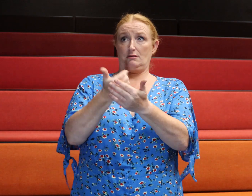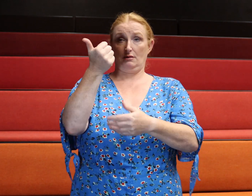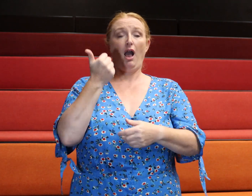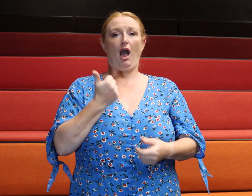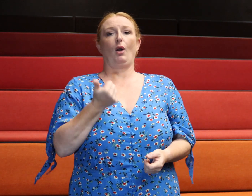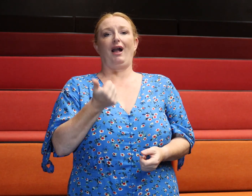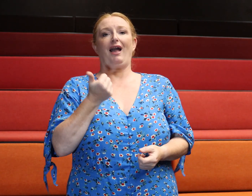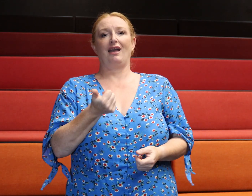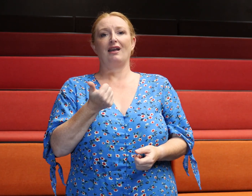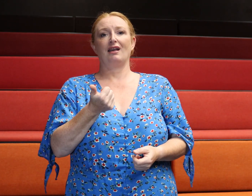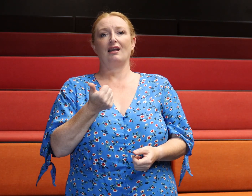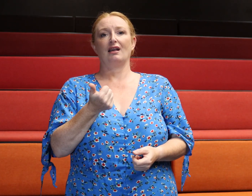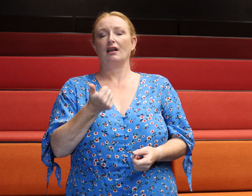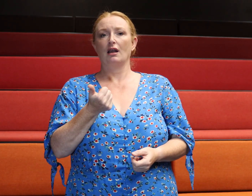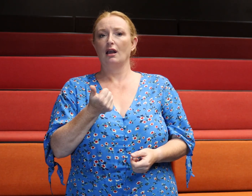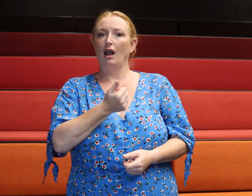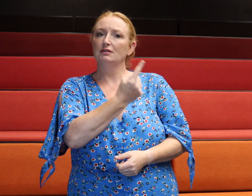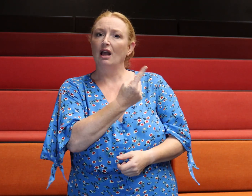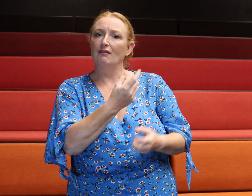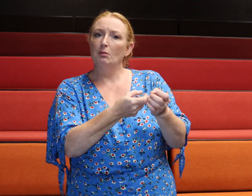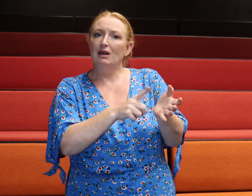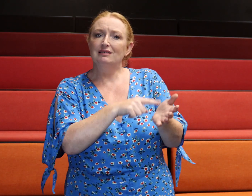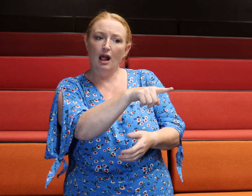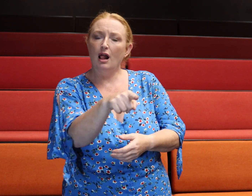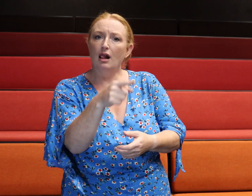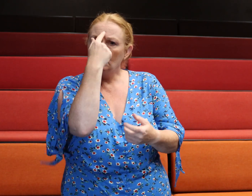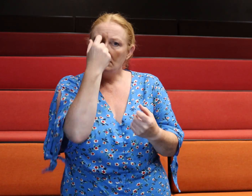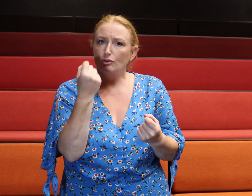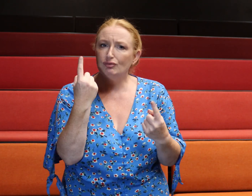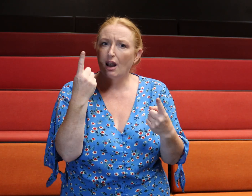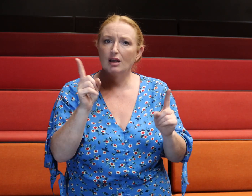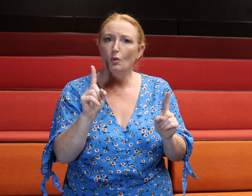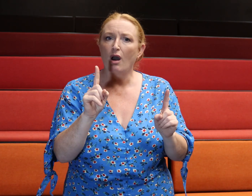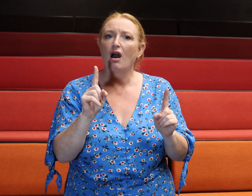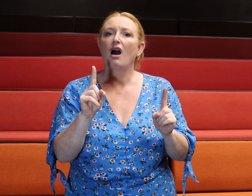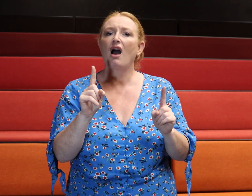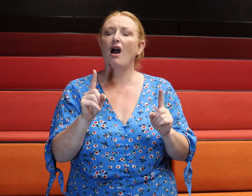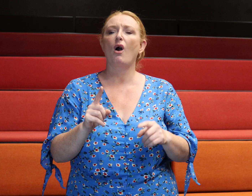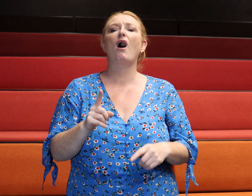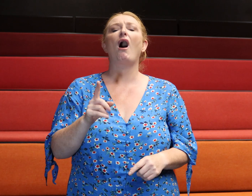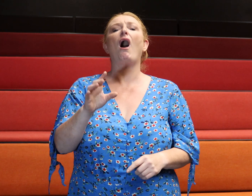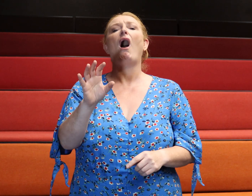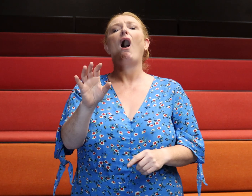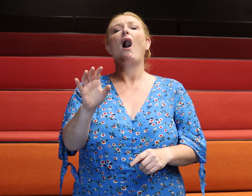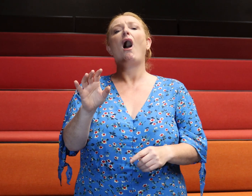it's all okay. They wouldn't necessarily know that the nuance of that is that there's a ‘but’ coming